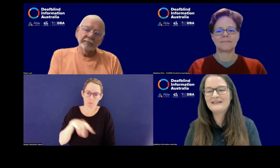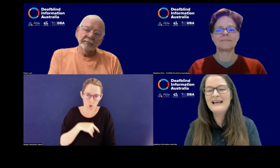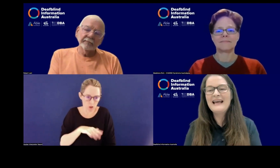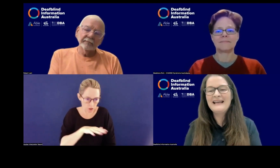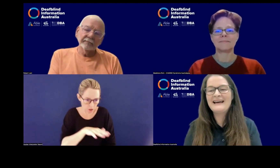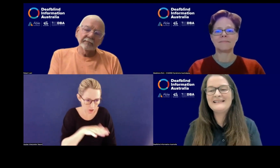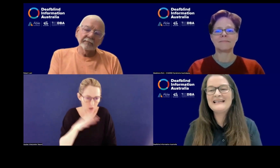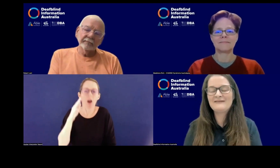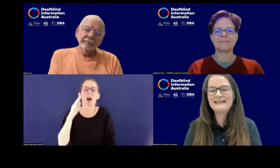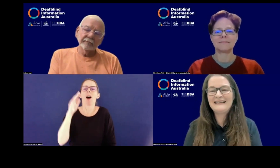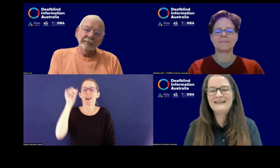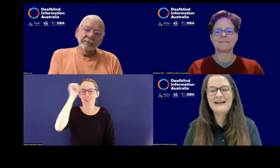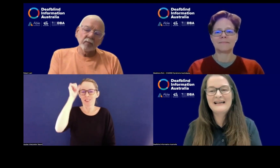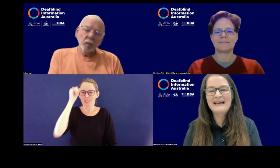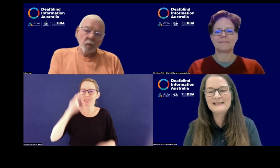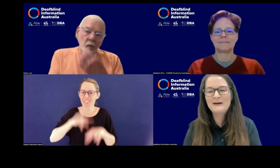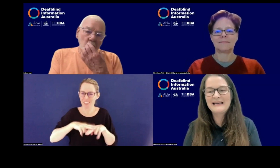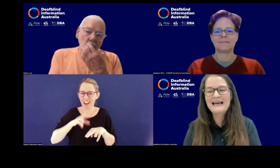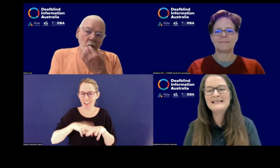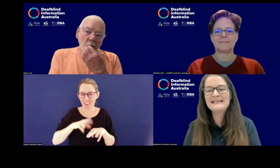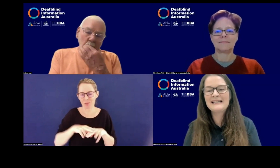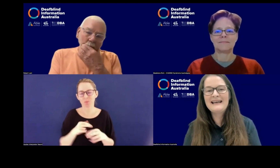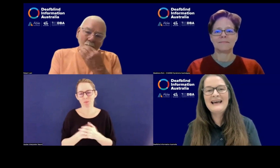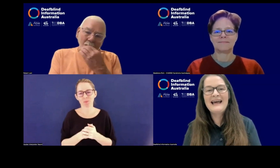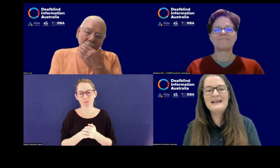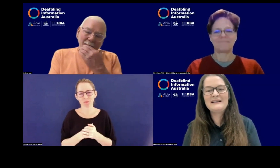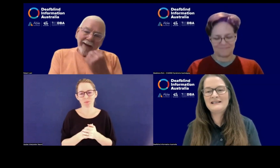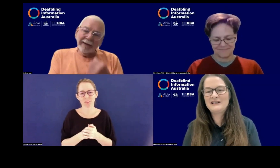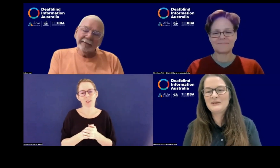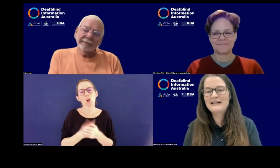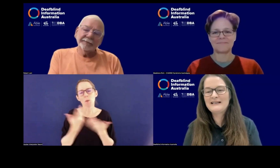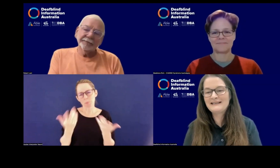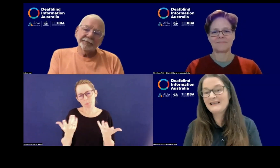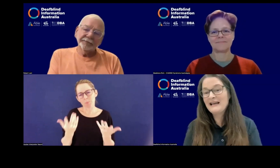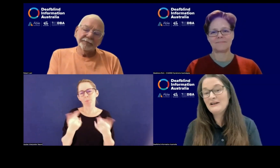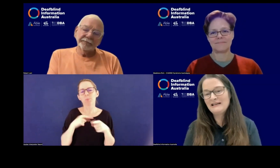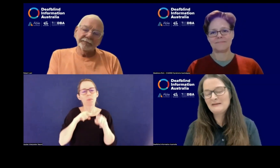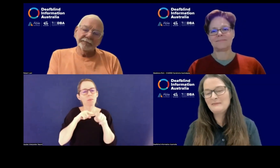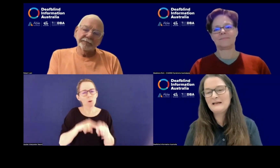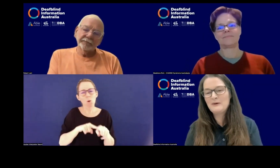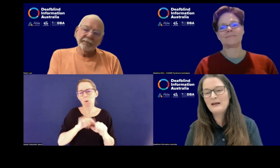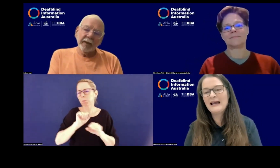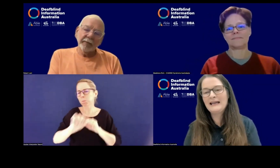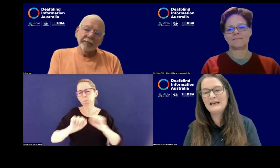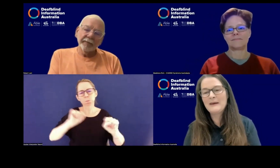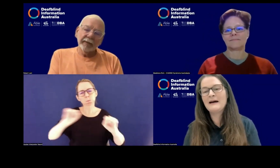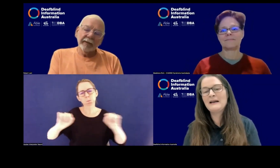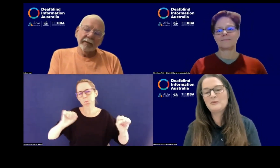So definitely a case by case, and the situation that you need to be communicating about and